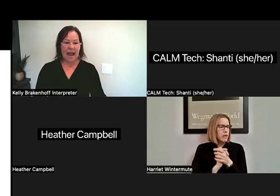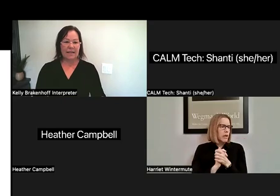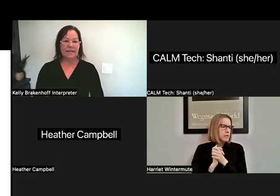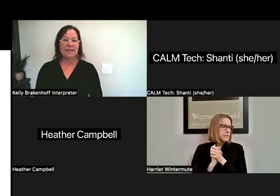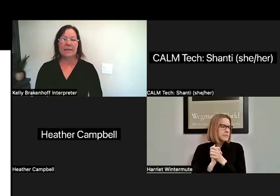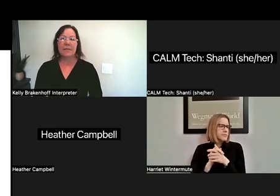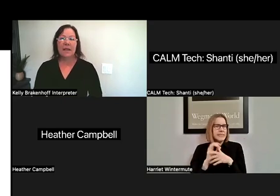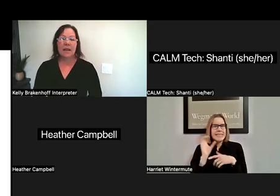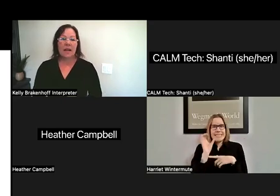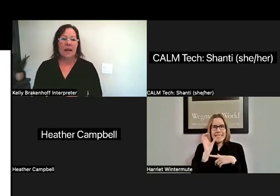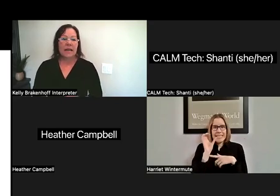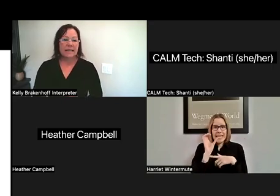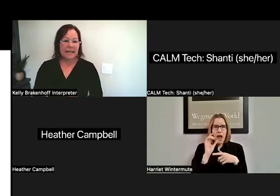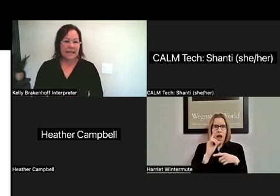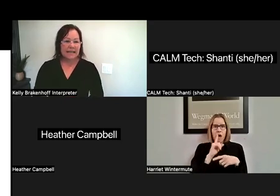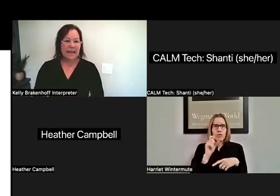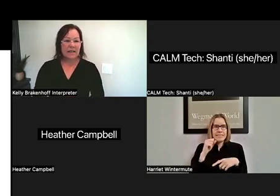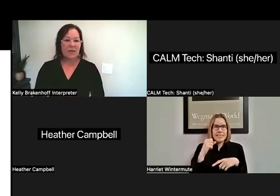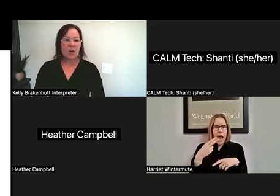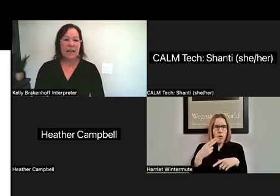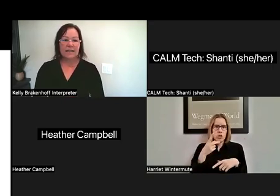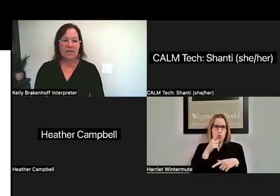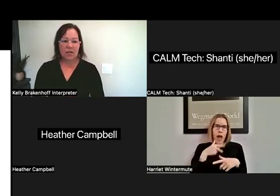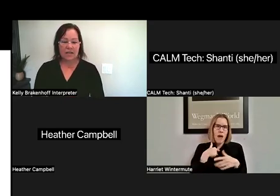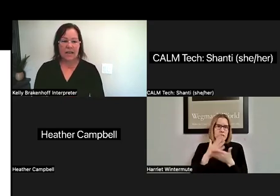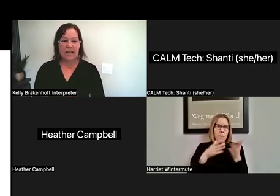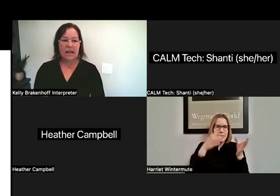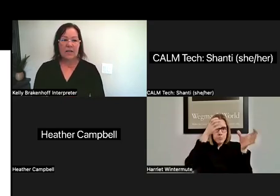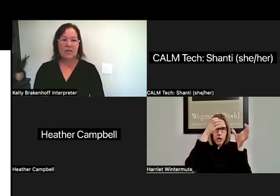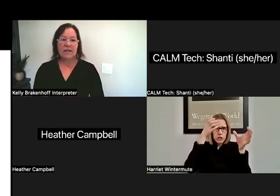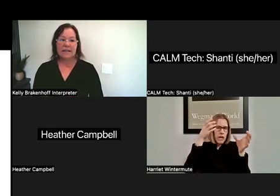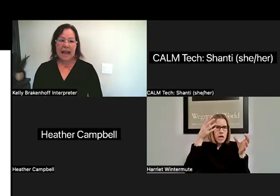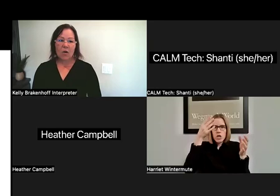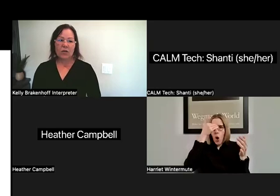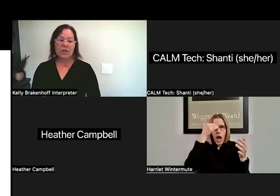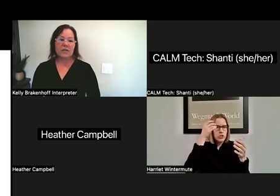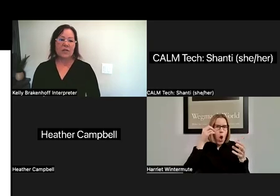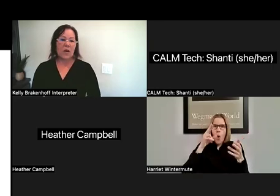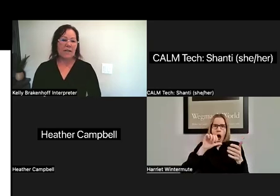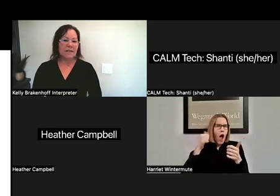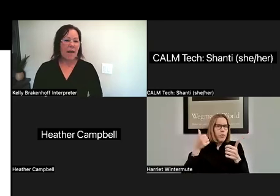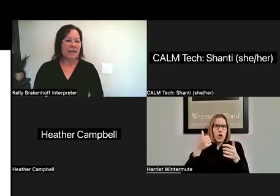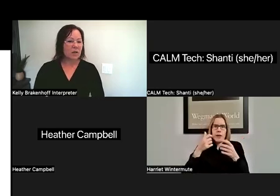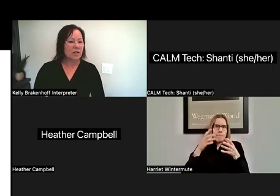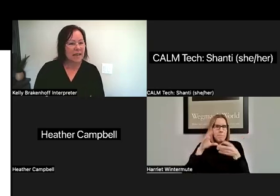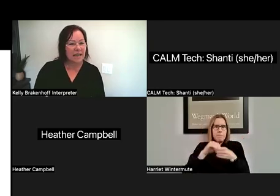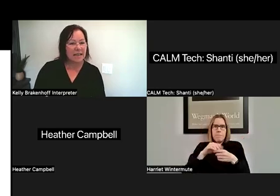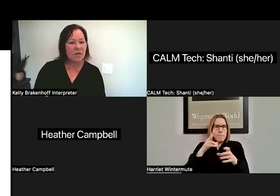tasks. C stands for consulted. Those are the stakeholders who have some expertise